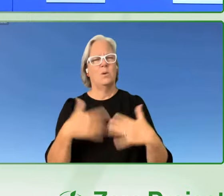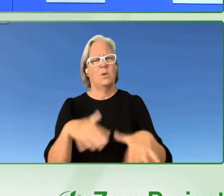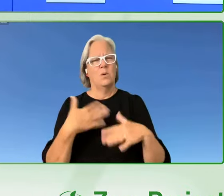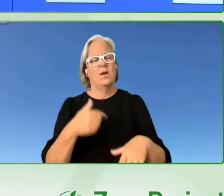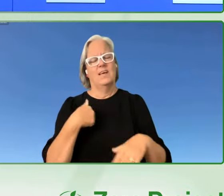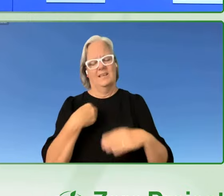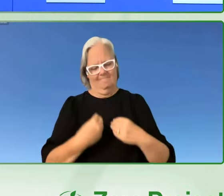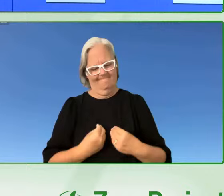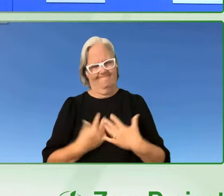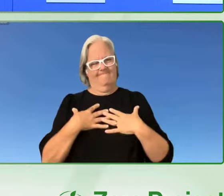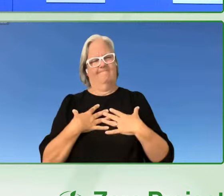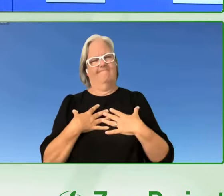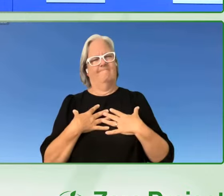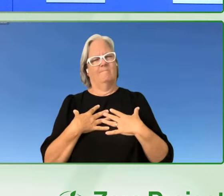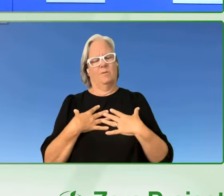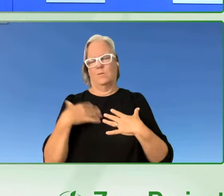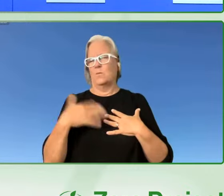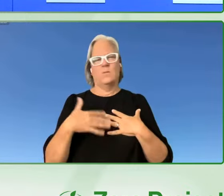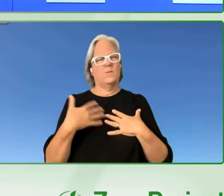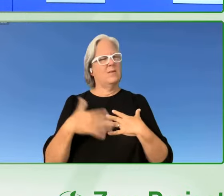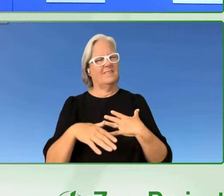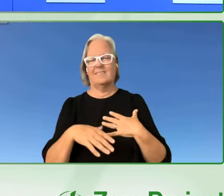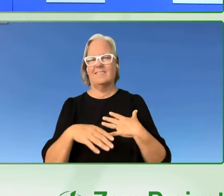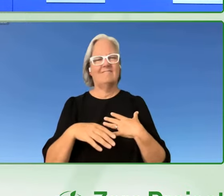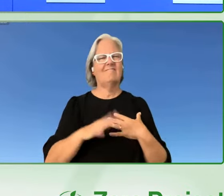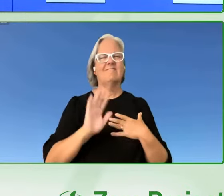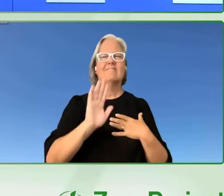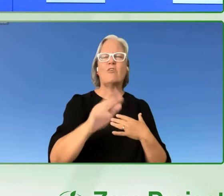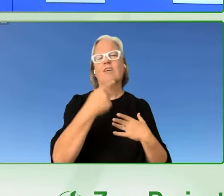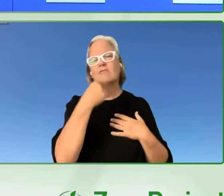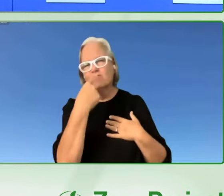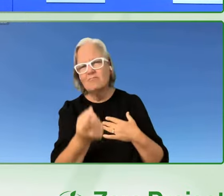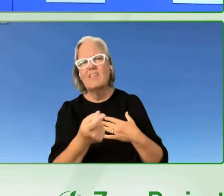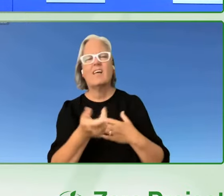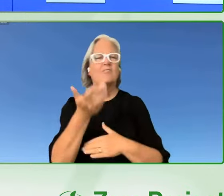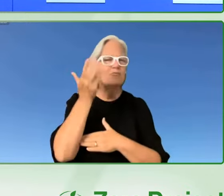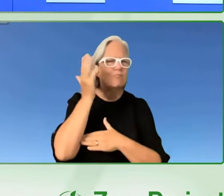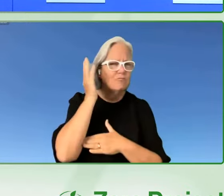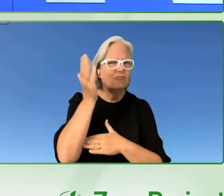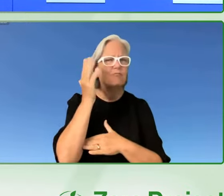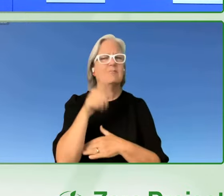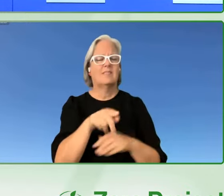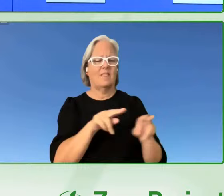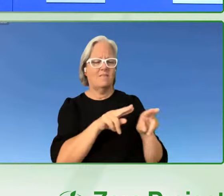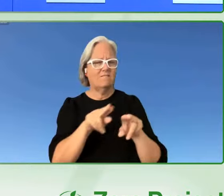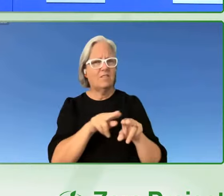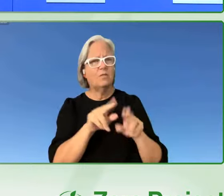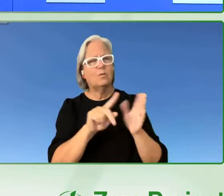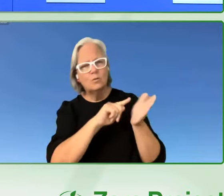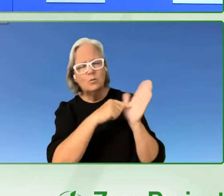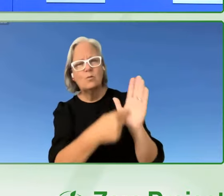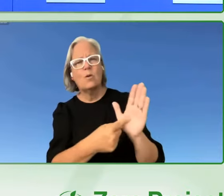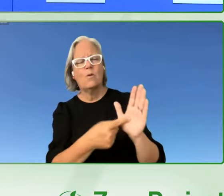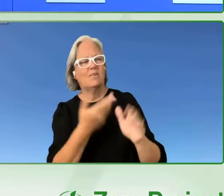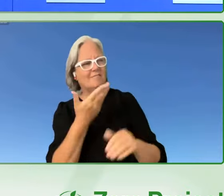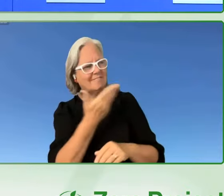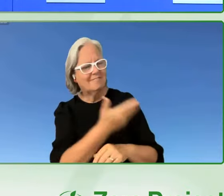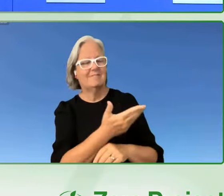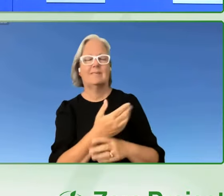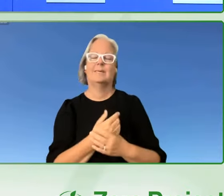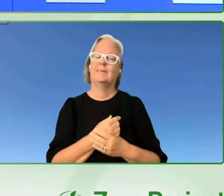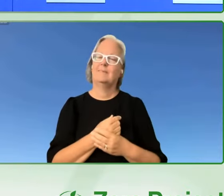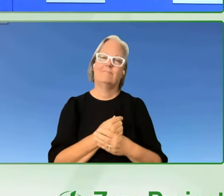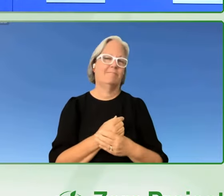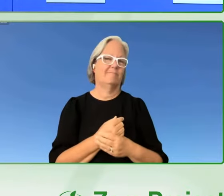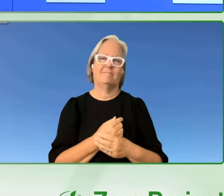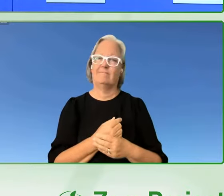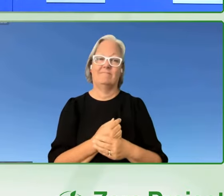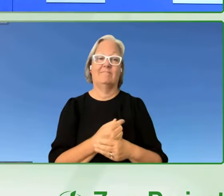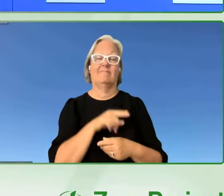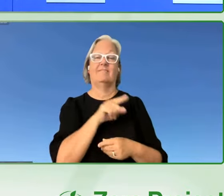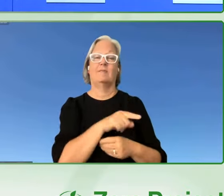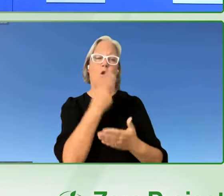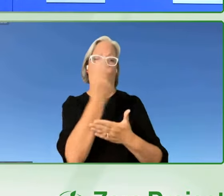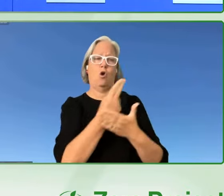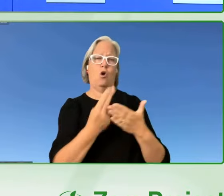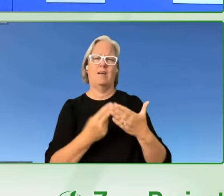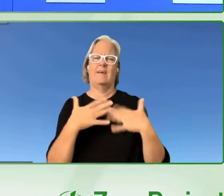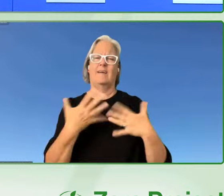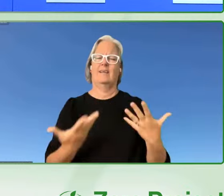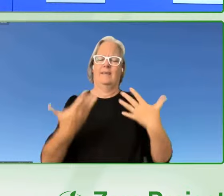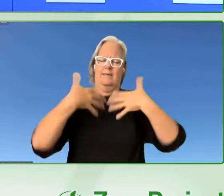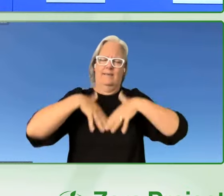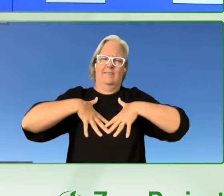A way that I can be more inclusive is making sure that everybody feels welcome